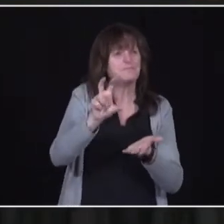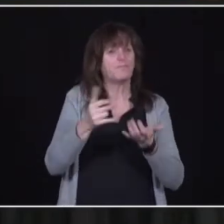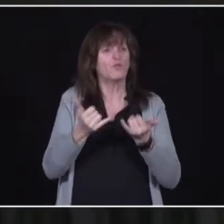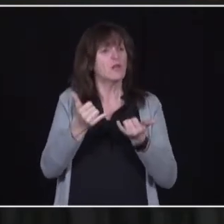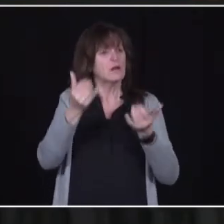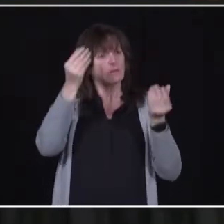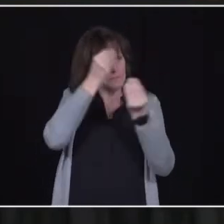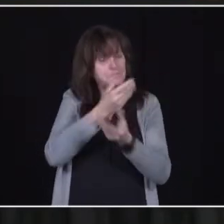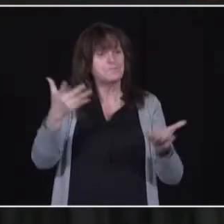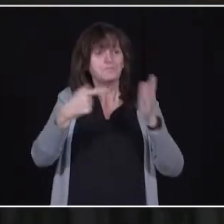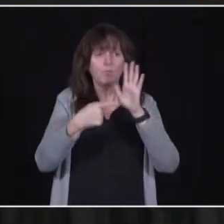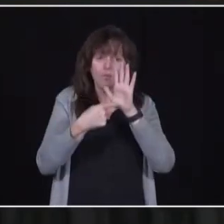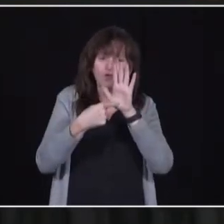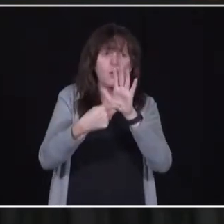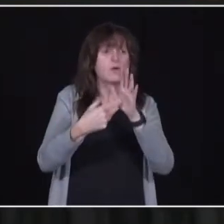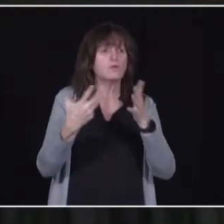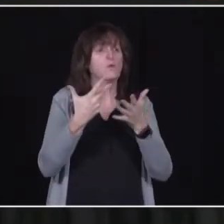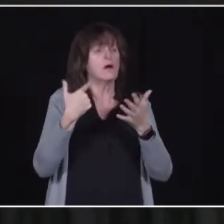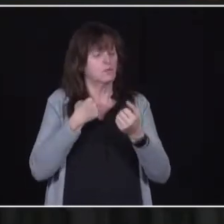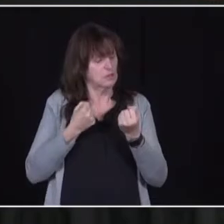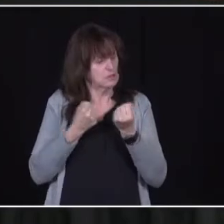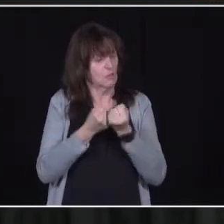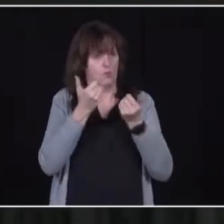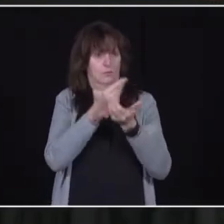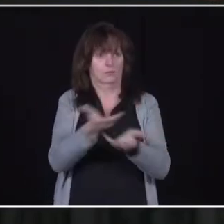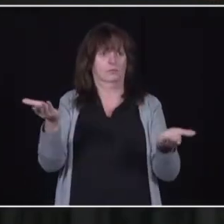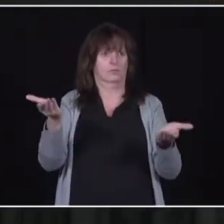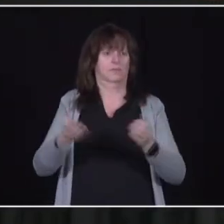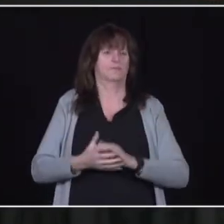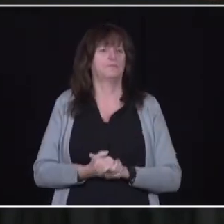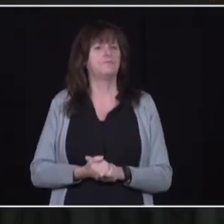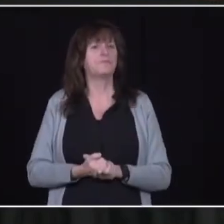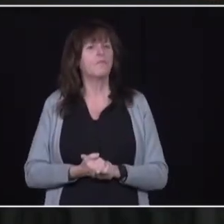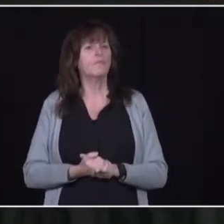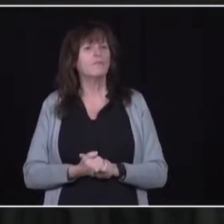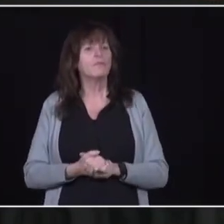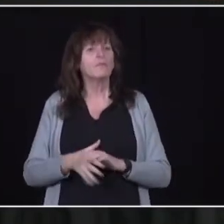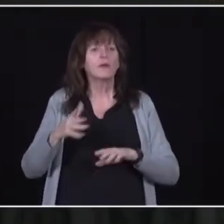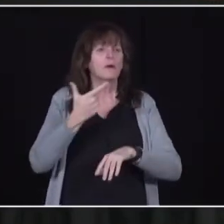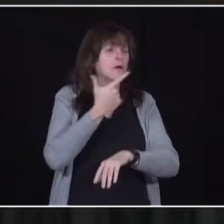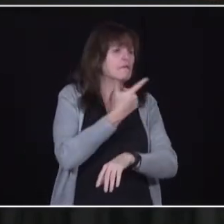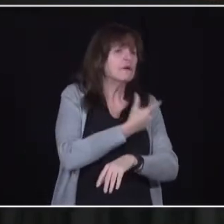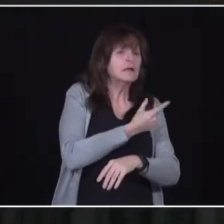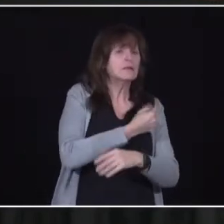we have their backs as well. The vaccine rollout to long-term care is critical